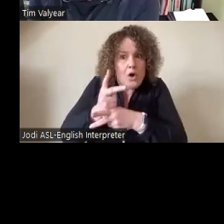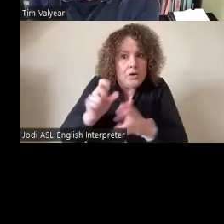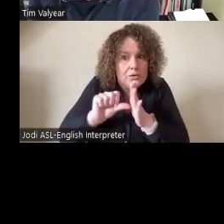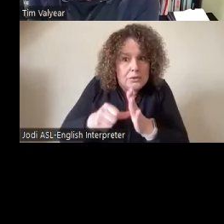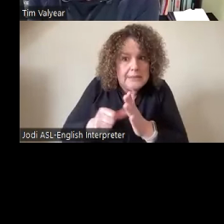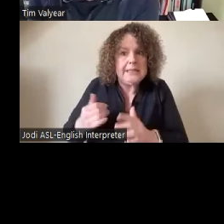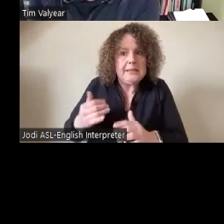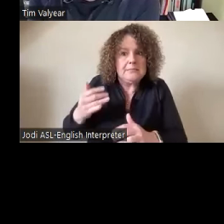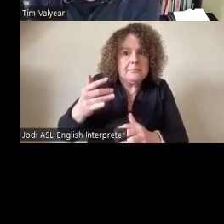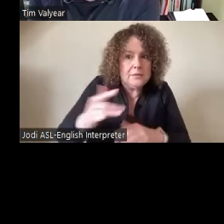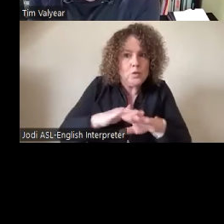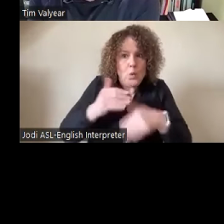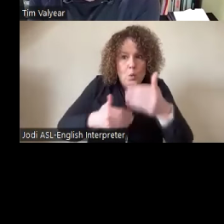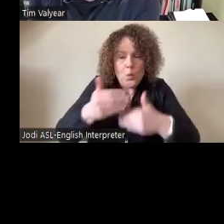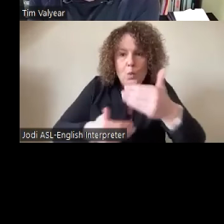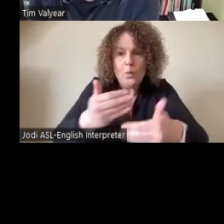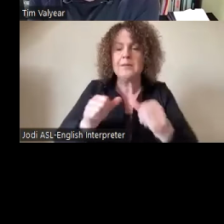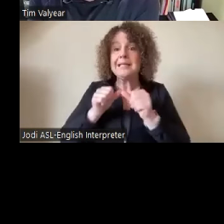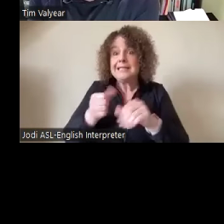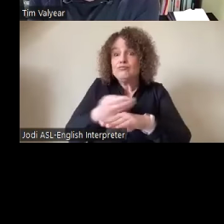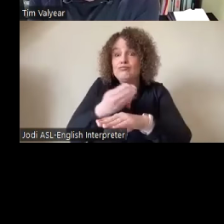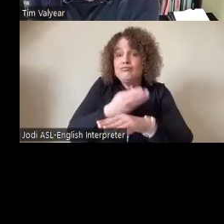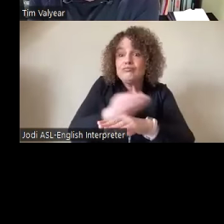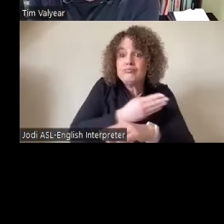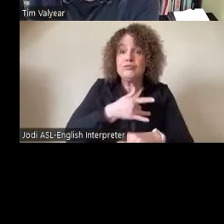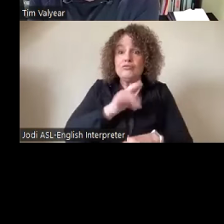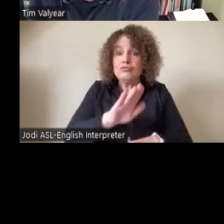us, Ontario has been able to cautiously and gradually move